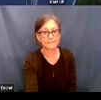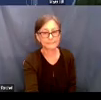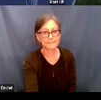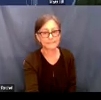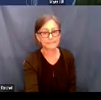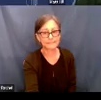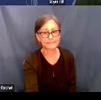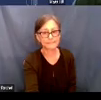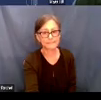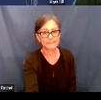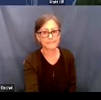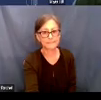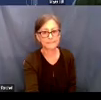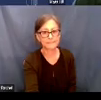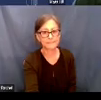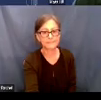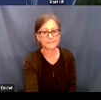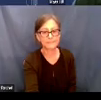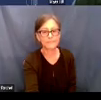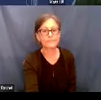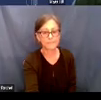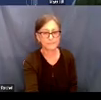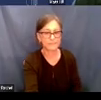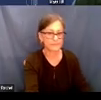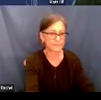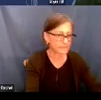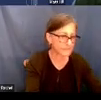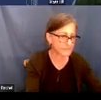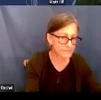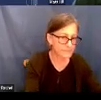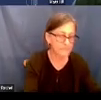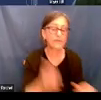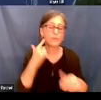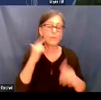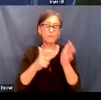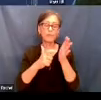We'll review the new statutory requirements of SB373 impacting